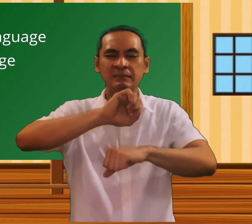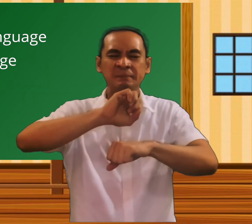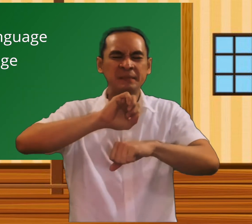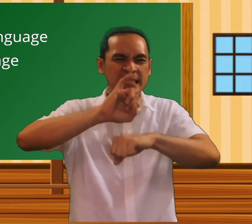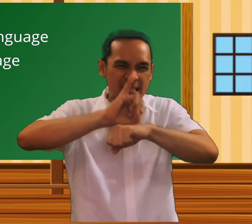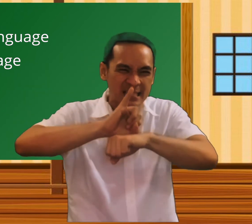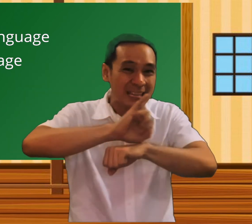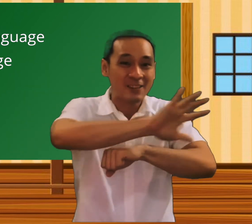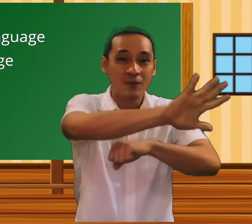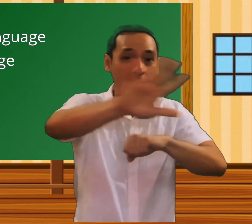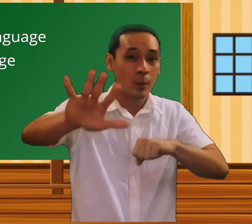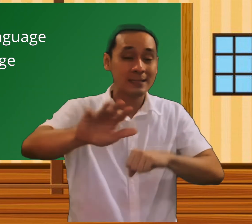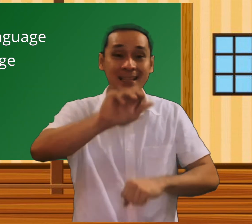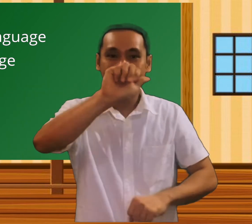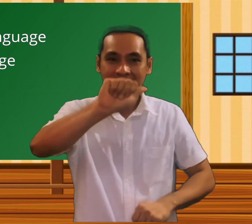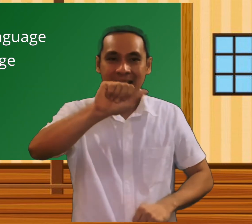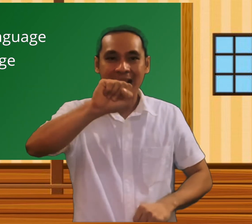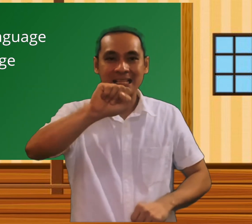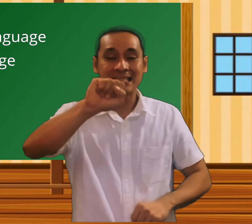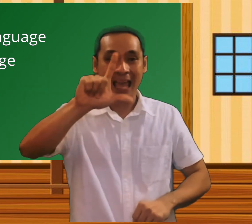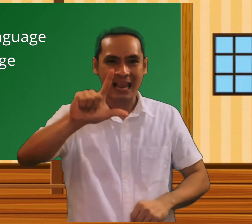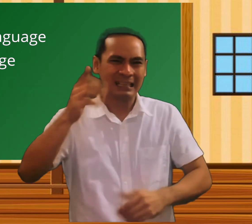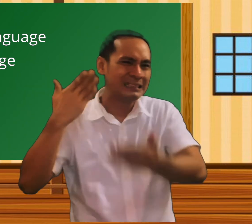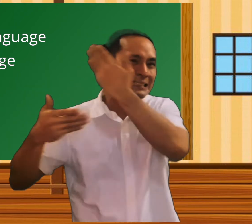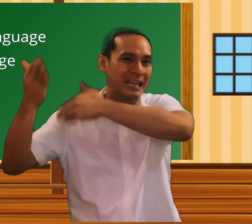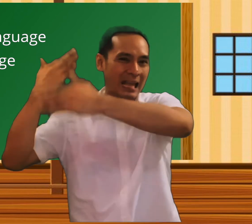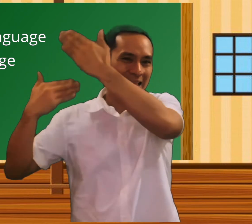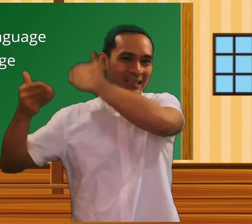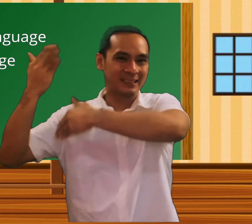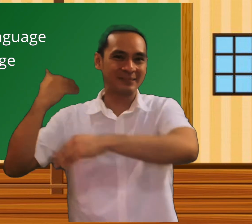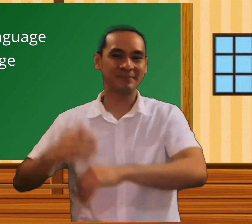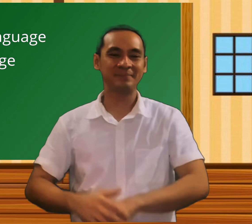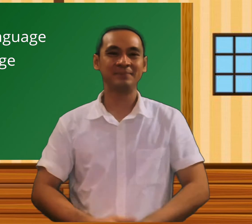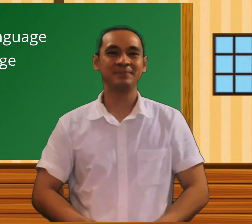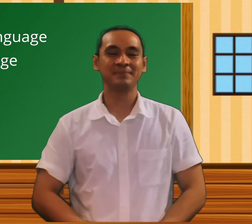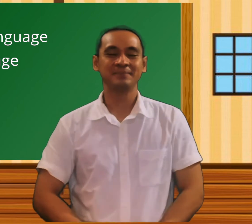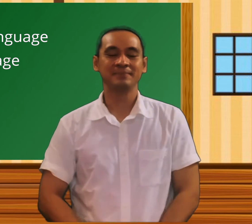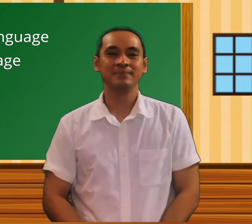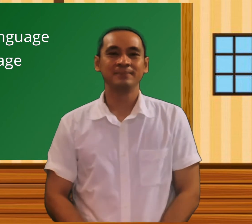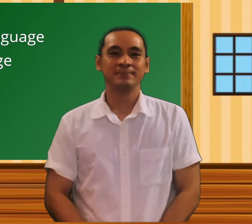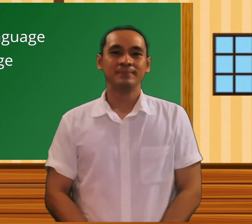than filipino because of the asl influence